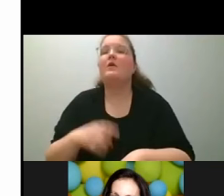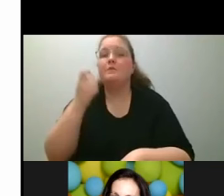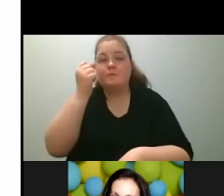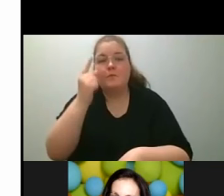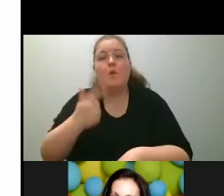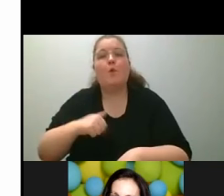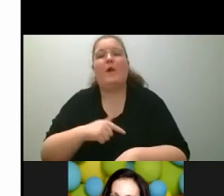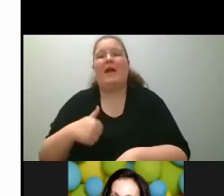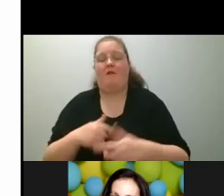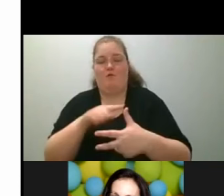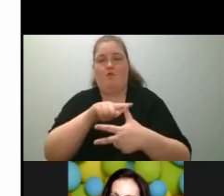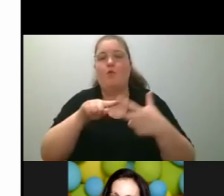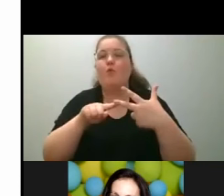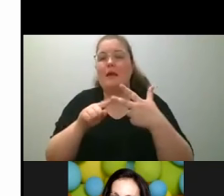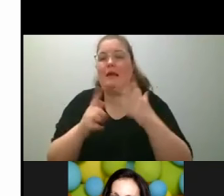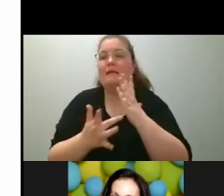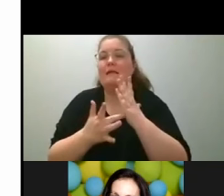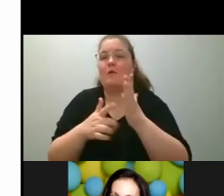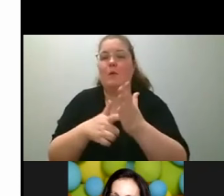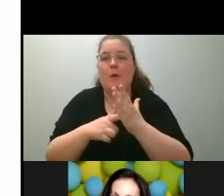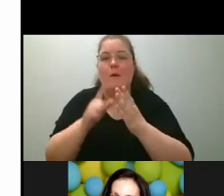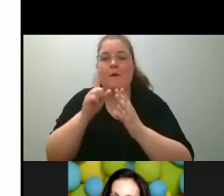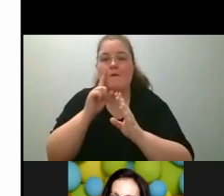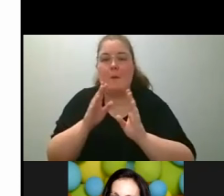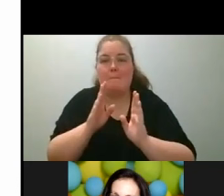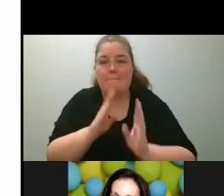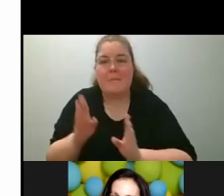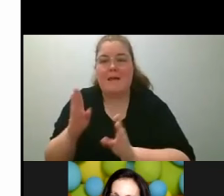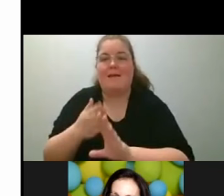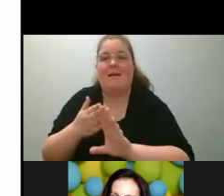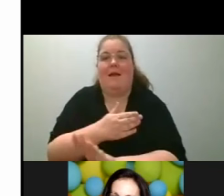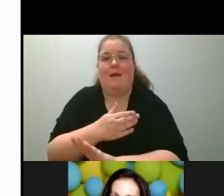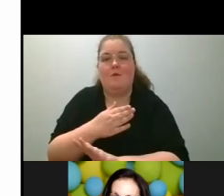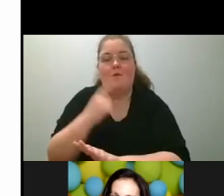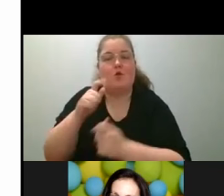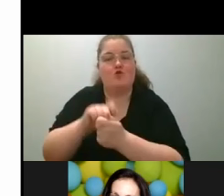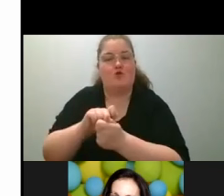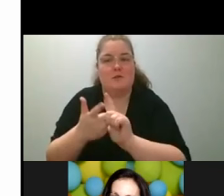when considering planning your content with translation in mind. You want to know will this,